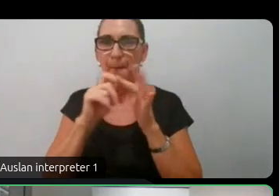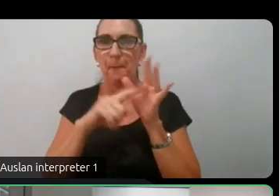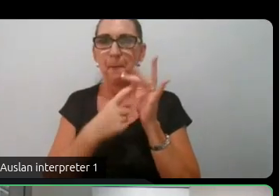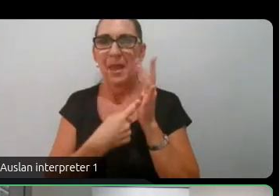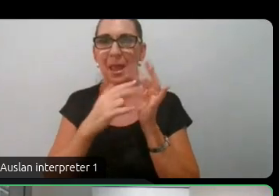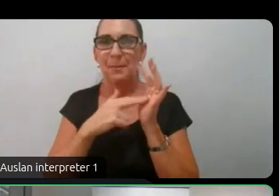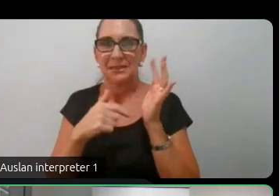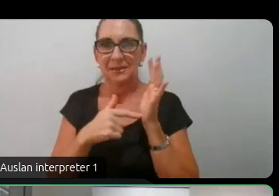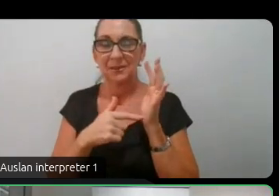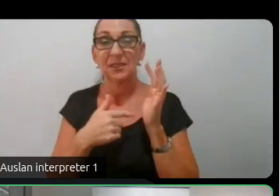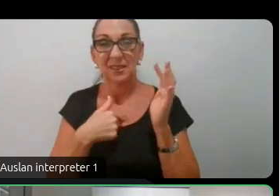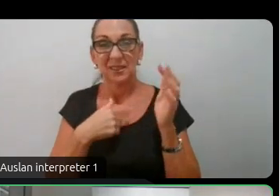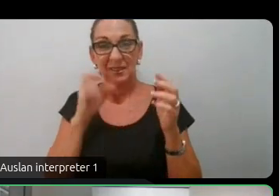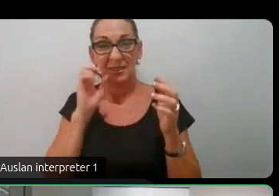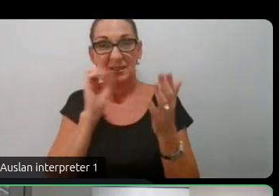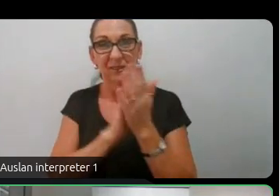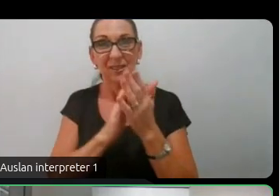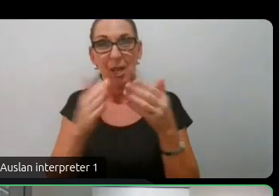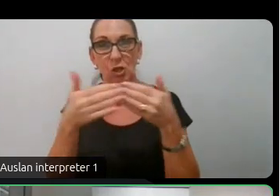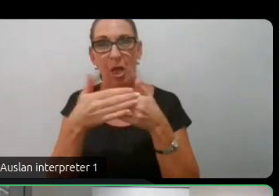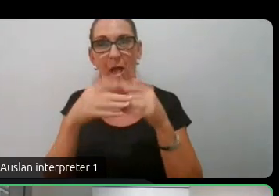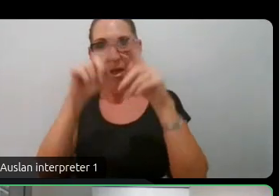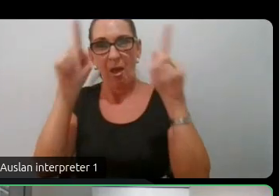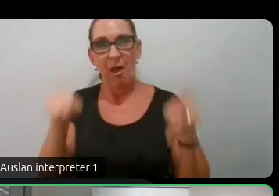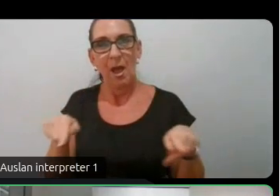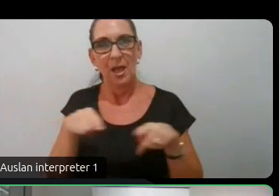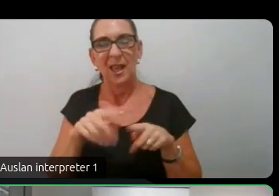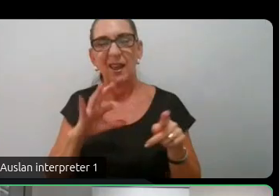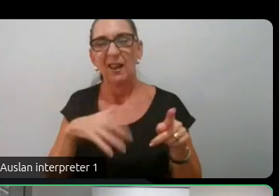this slide. I won't go into too much detail on it but this is how they categorize impairments under